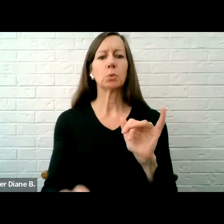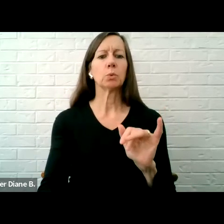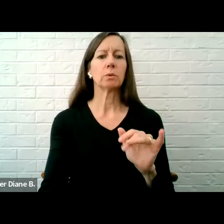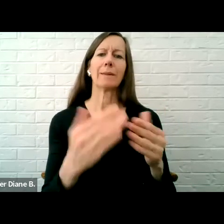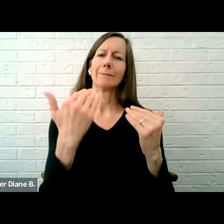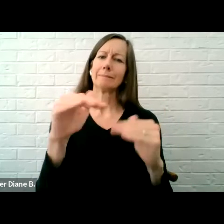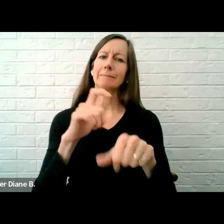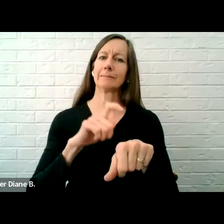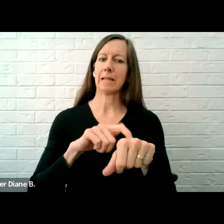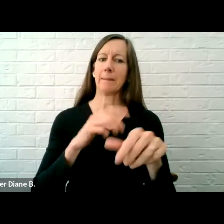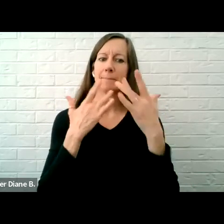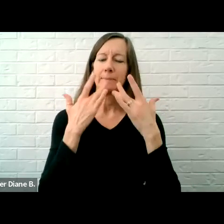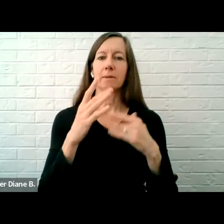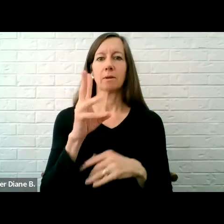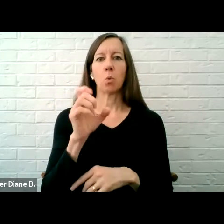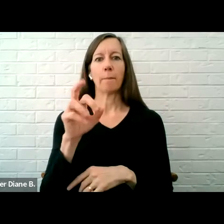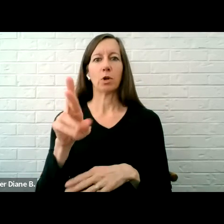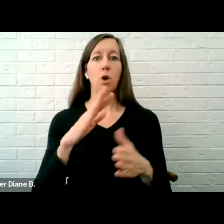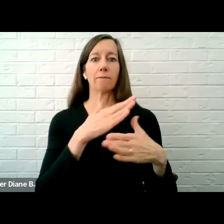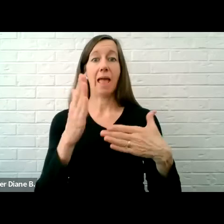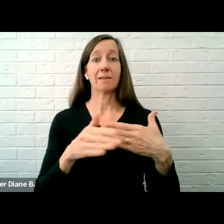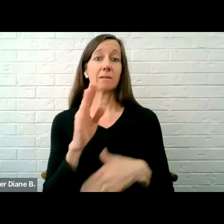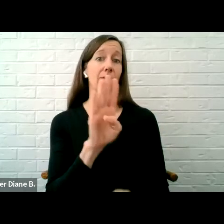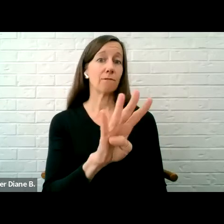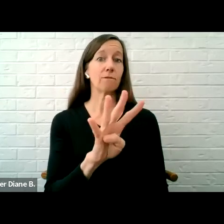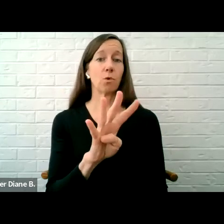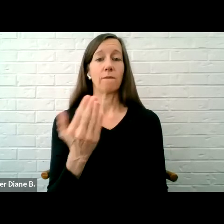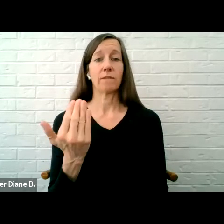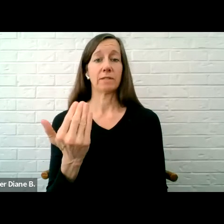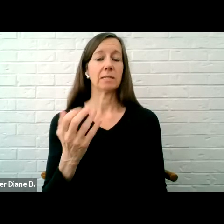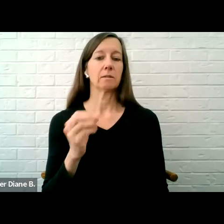We are the webinar ends at 4 15, so we'll try to get to as many questions as possible.